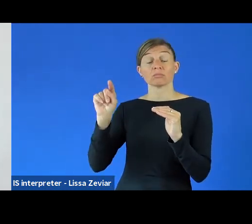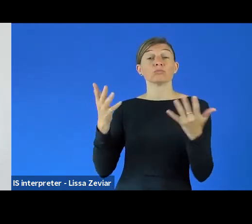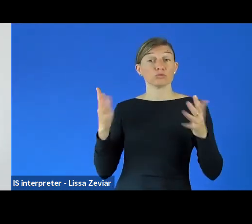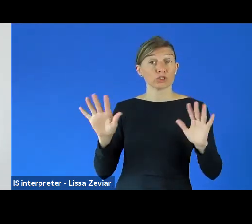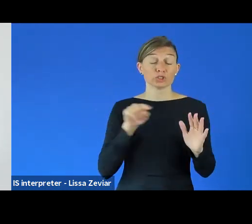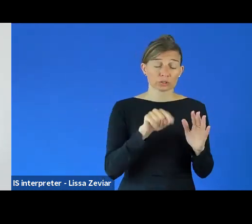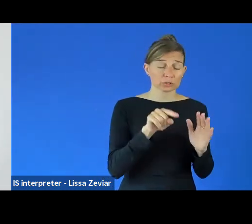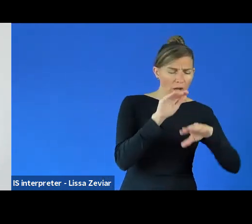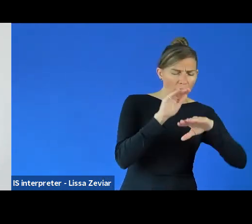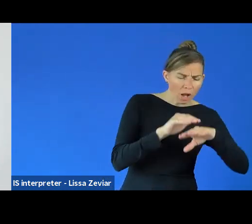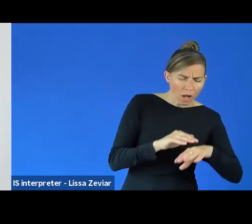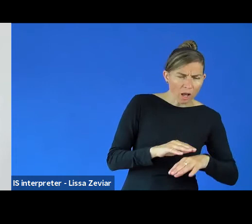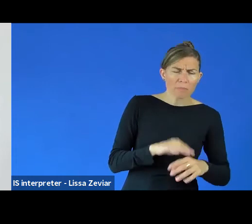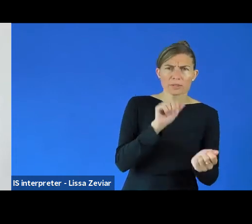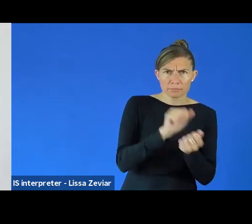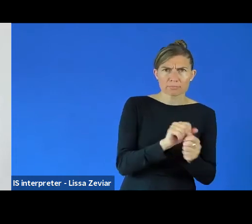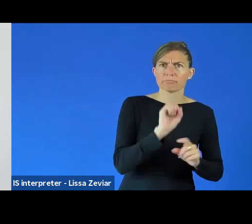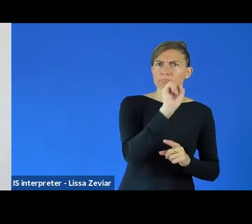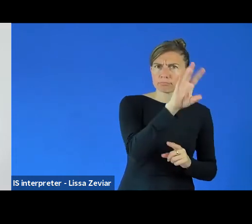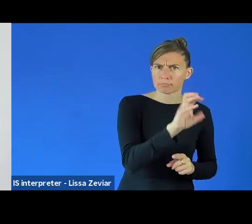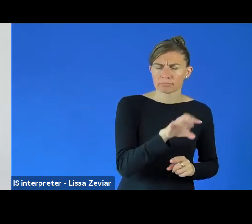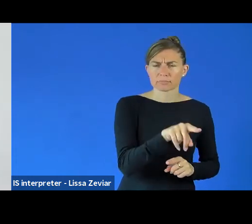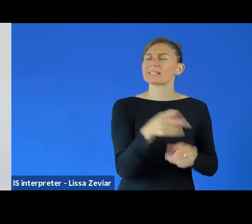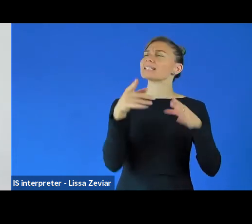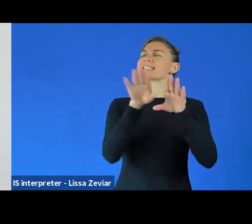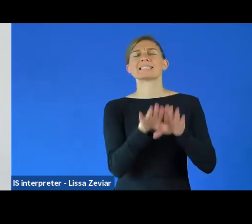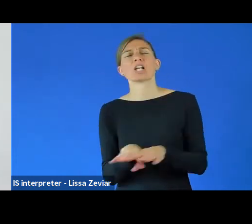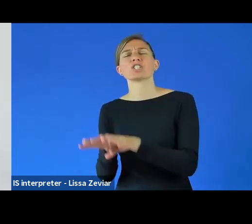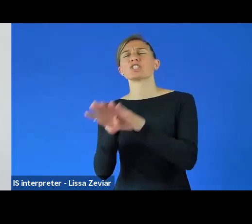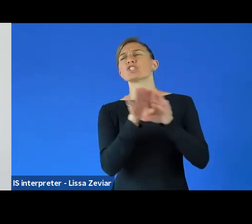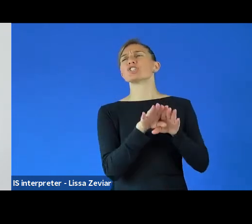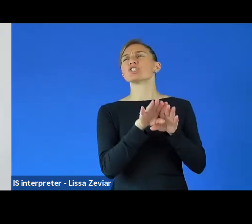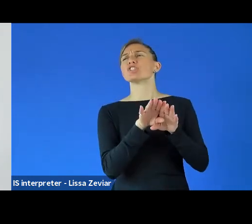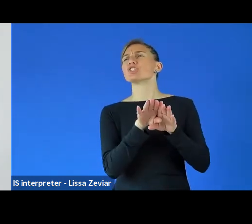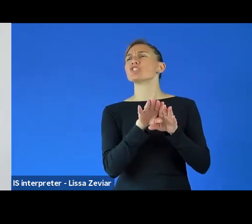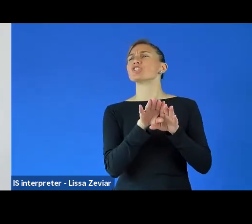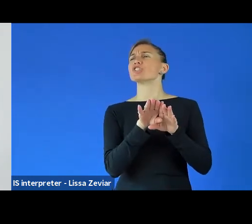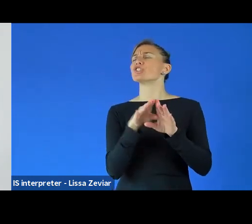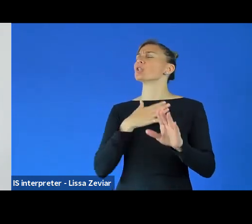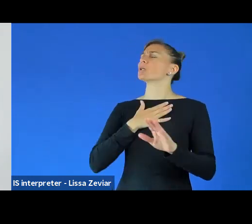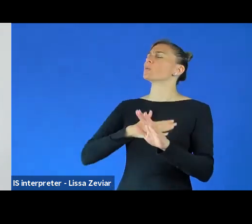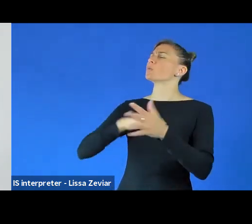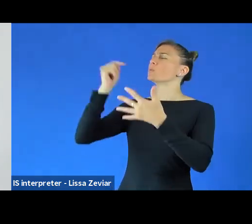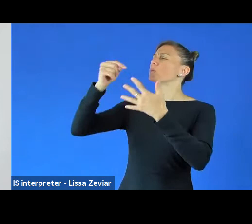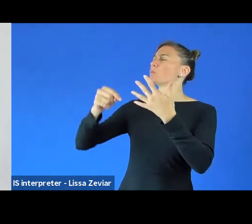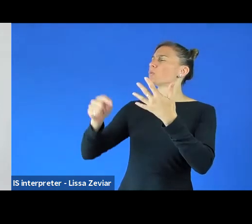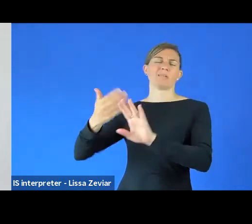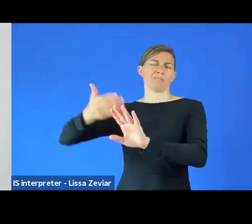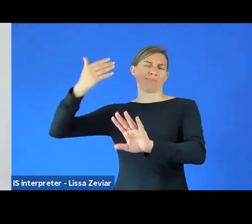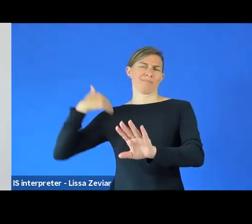on how we would like the standardisation requests to be. We send them before the draft was public